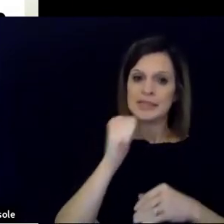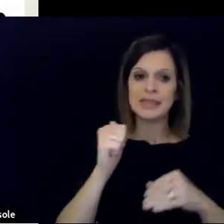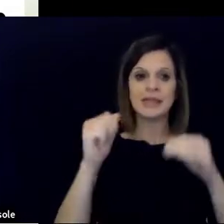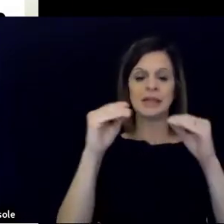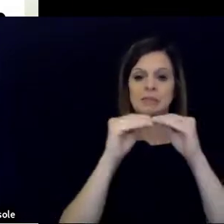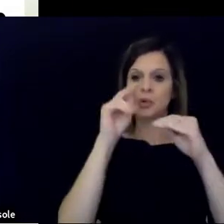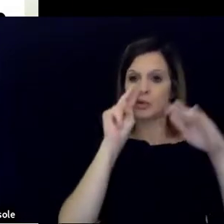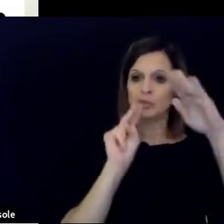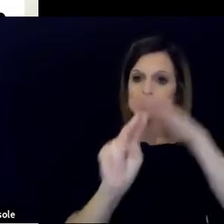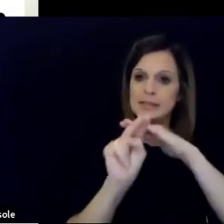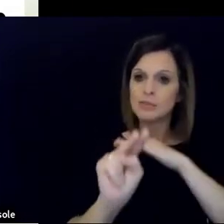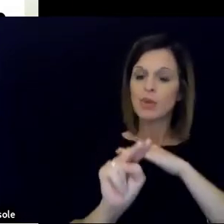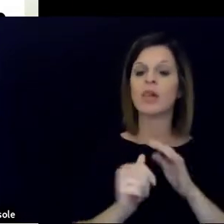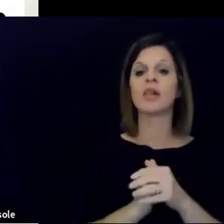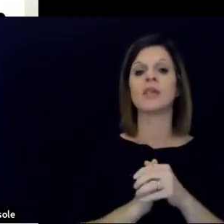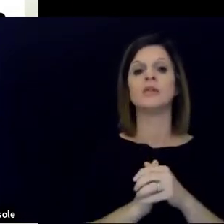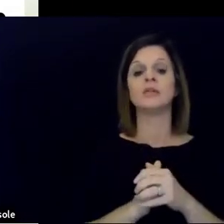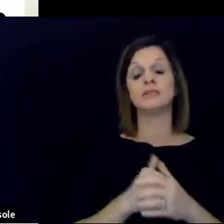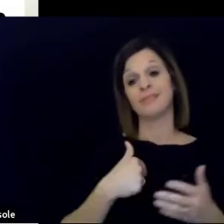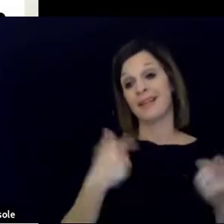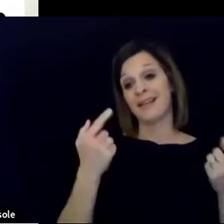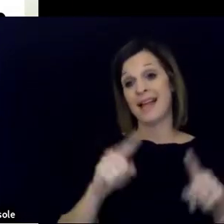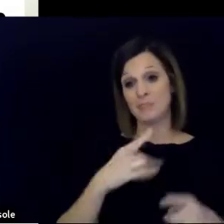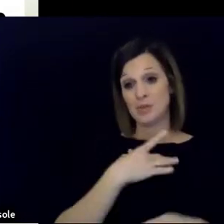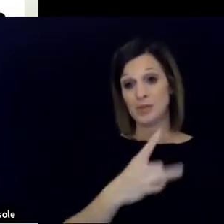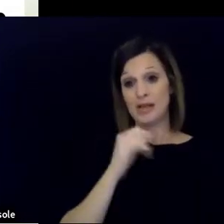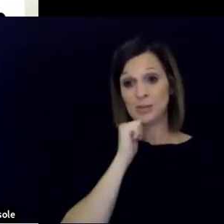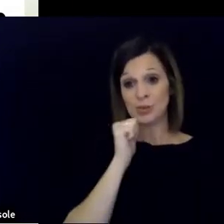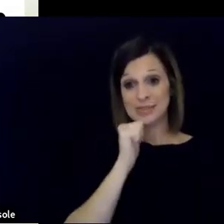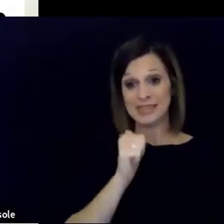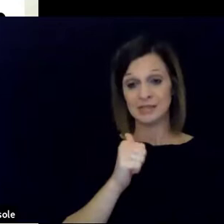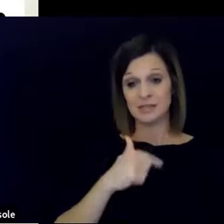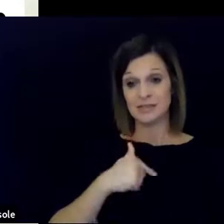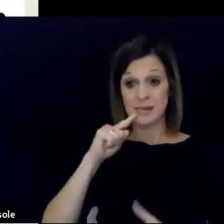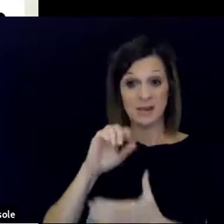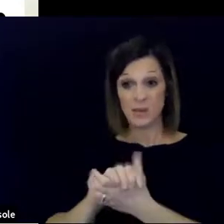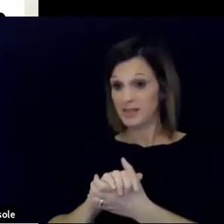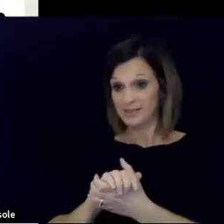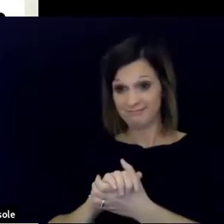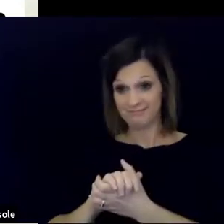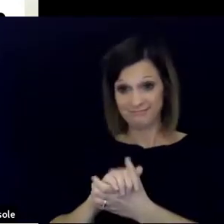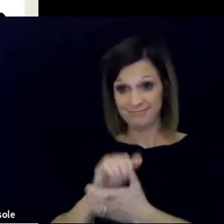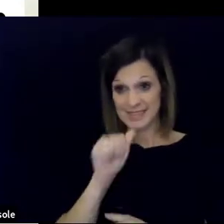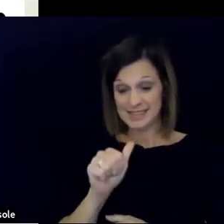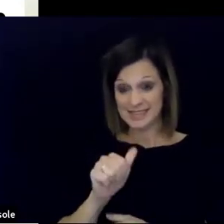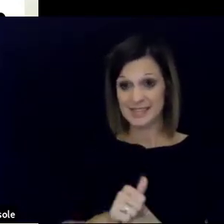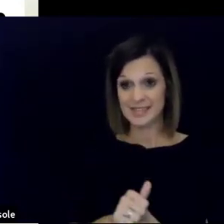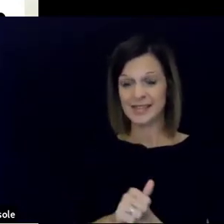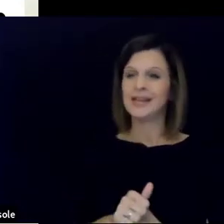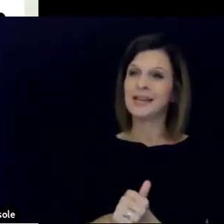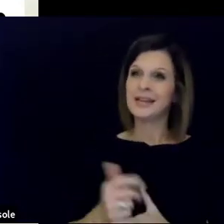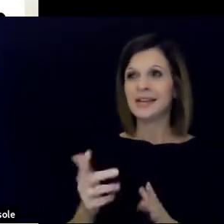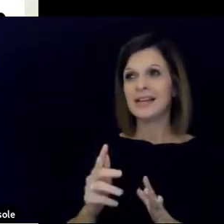I happen to like routine. My wife is not a fan. It's not that she's not a fan, now, she probably would tell you